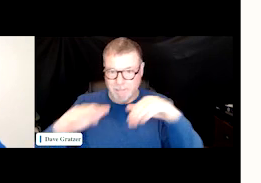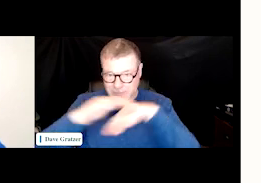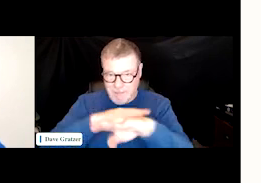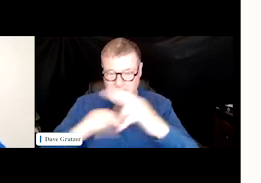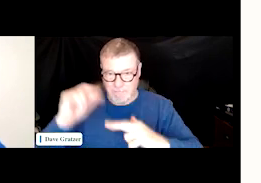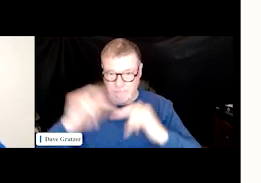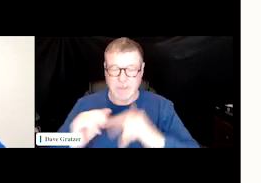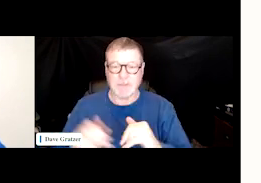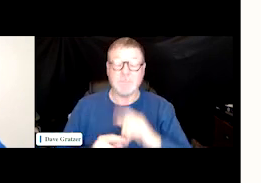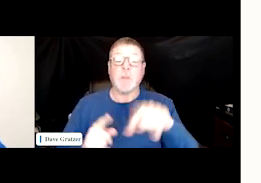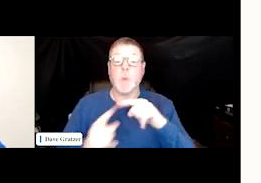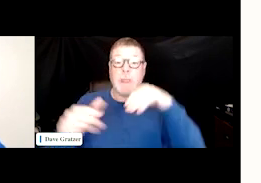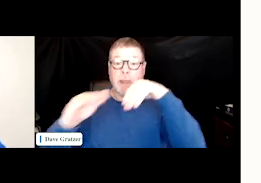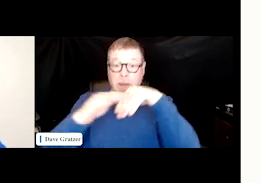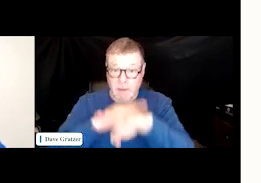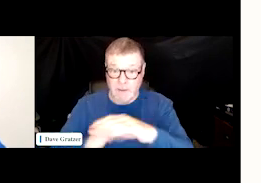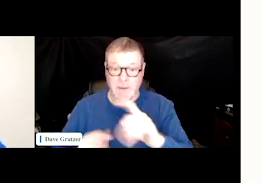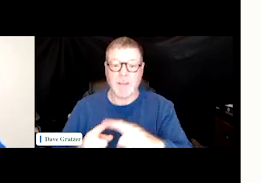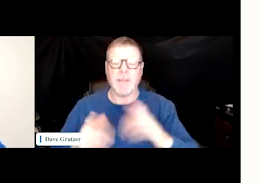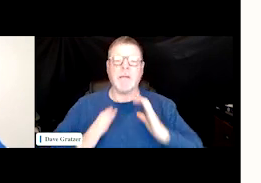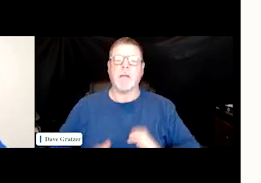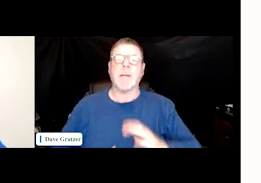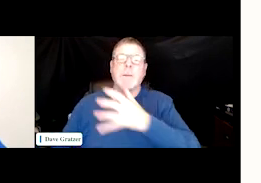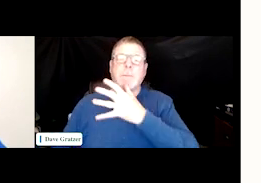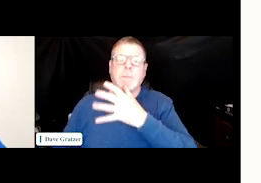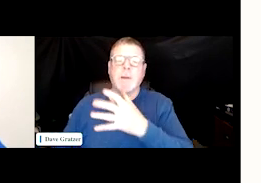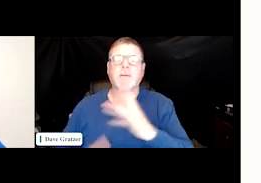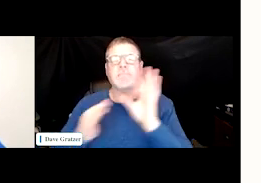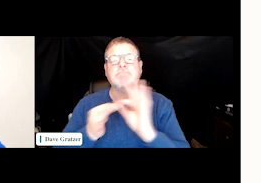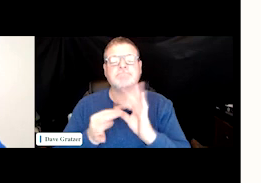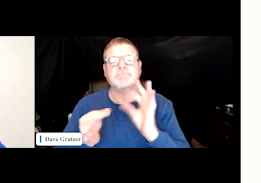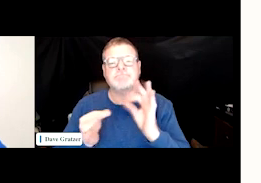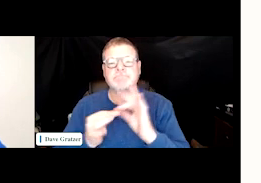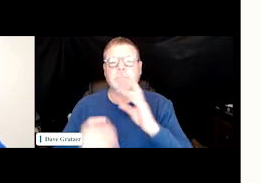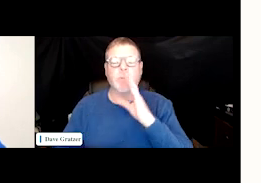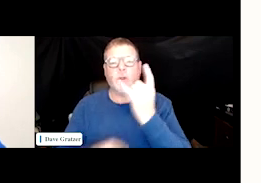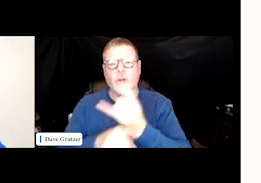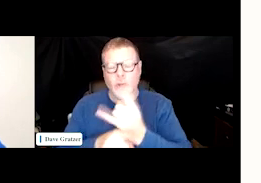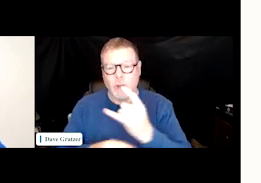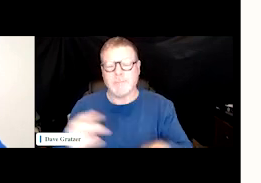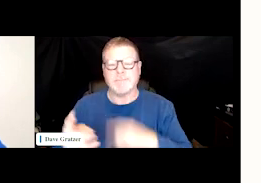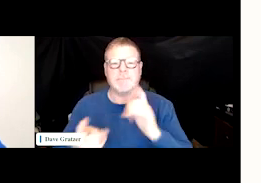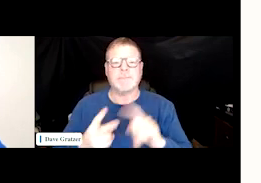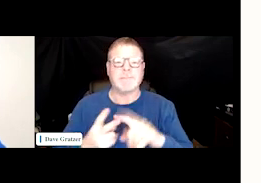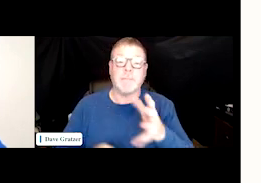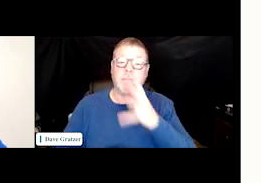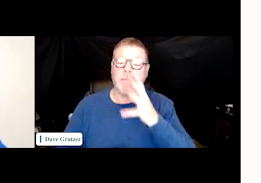And once inside the building, the client's mother explained client's struggle with alcohol. The mother was highly concerned